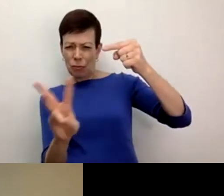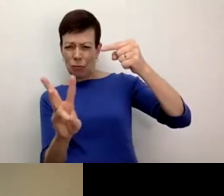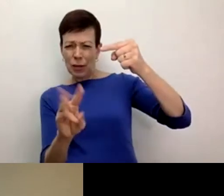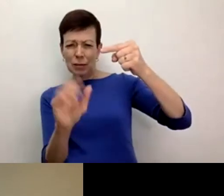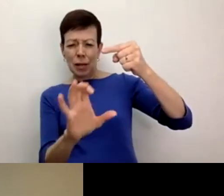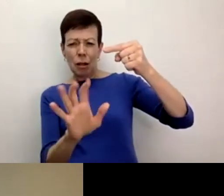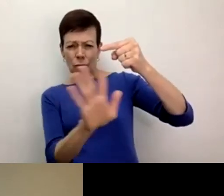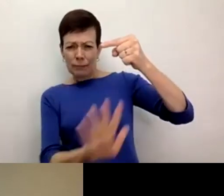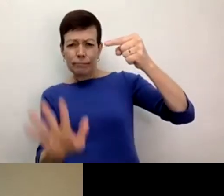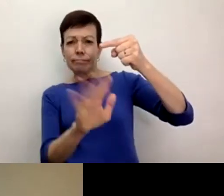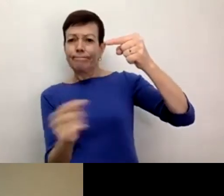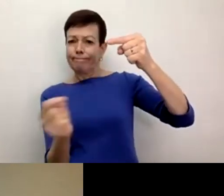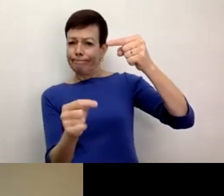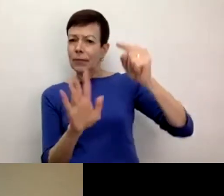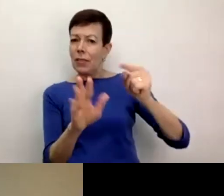of the city here.